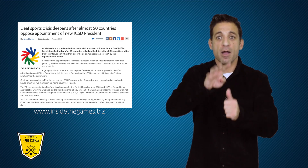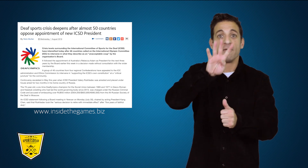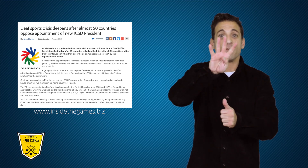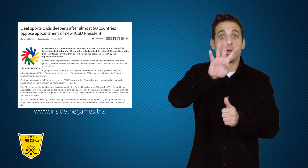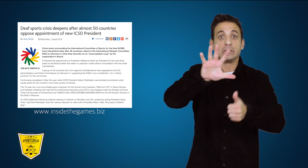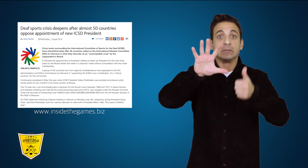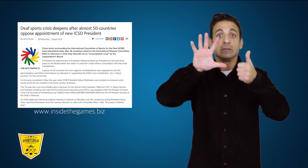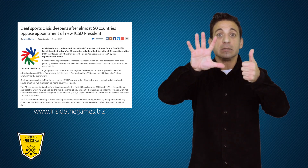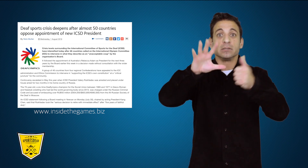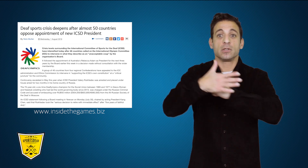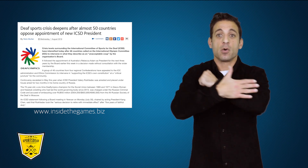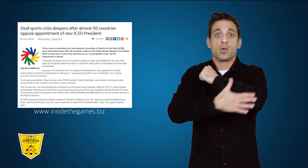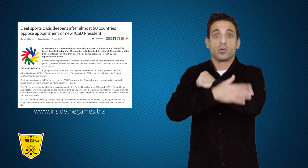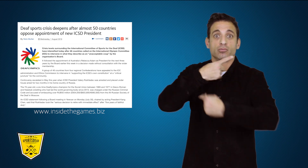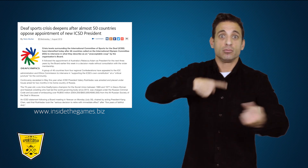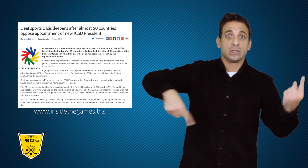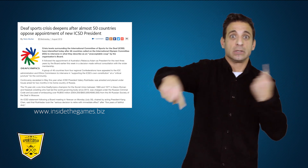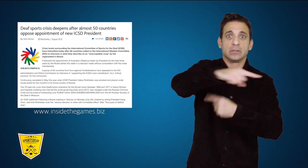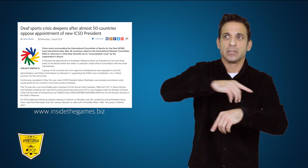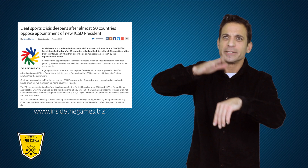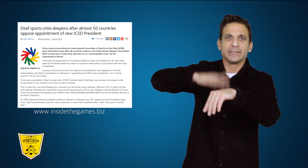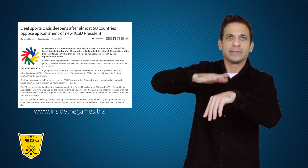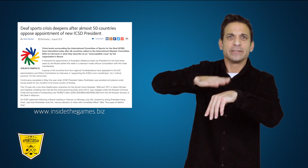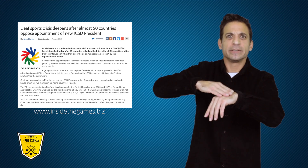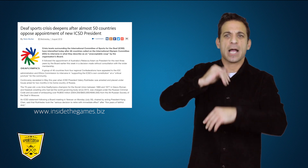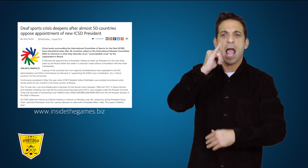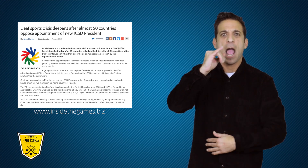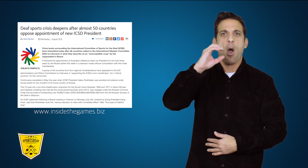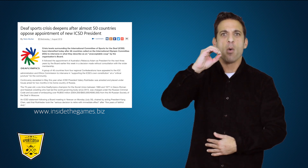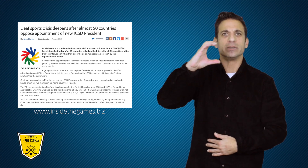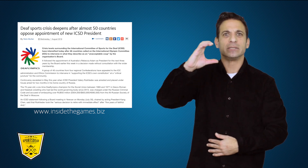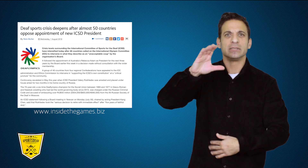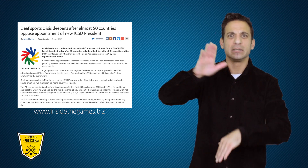had called on the International Olympic Committee, IOC to intervene,